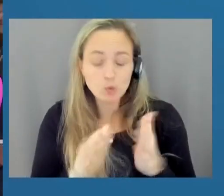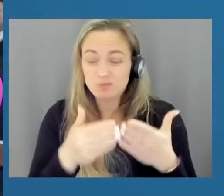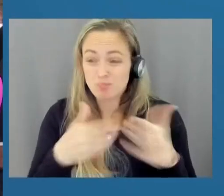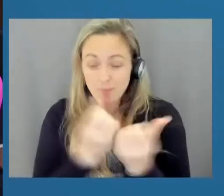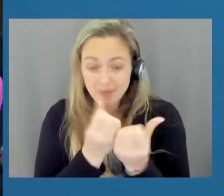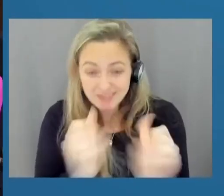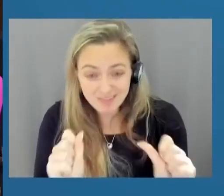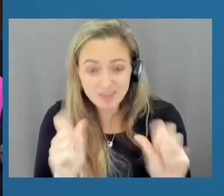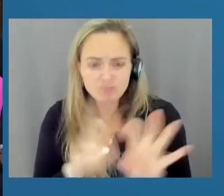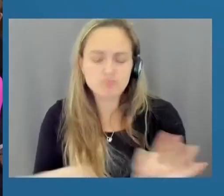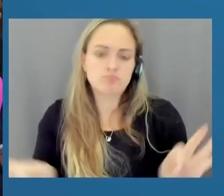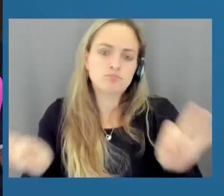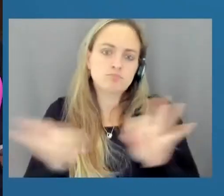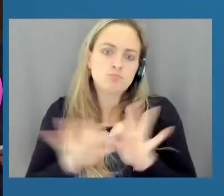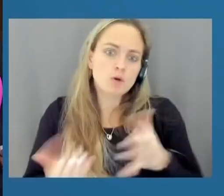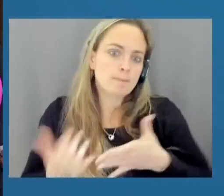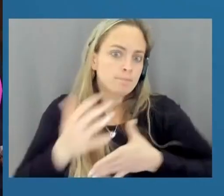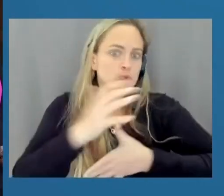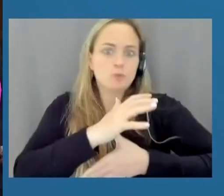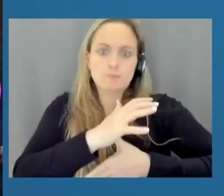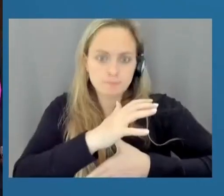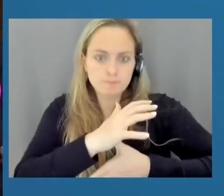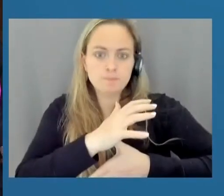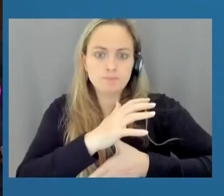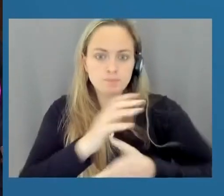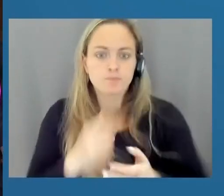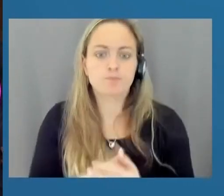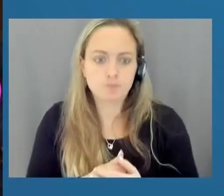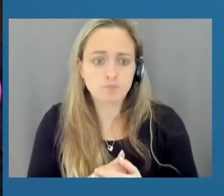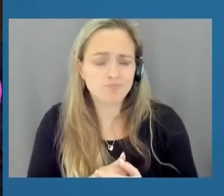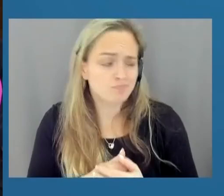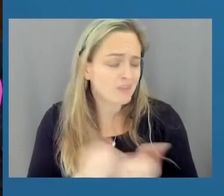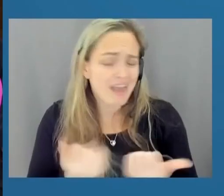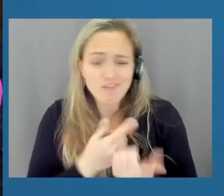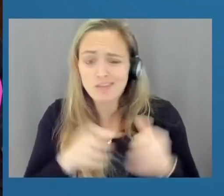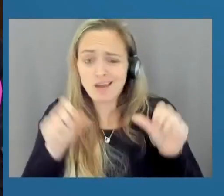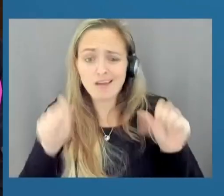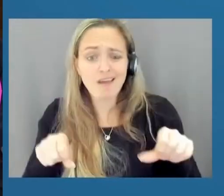would be my number one priority. And that I would do everything in my power to keep New Yorkers safe.